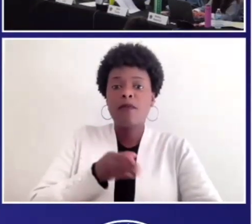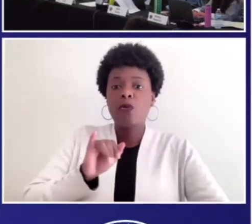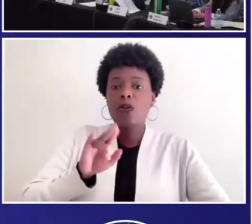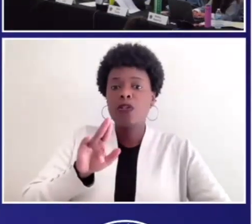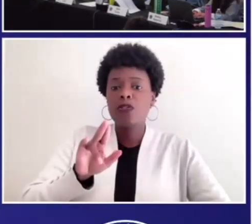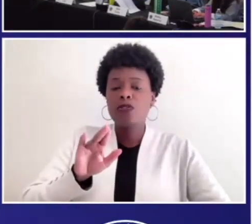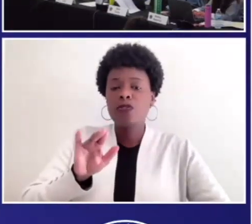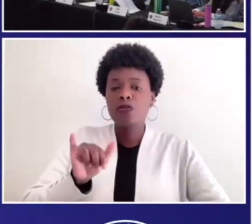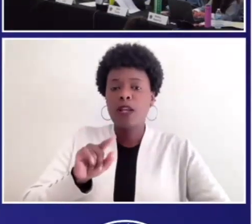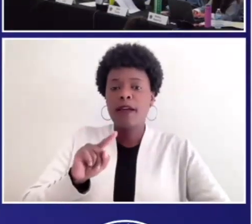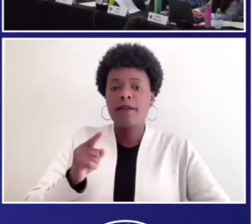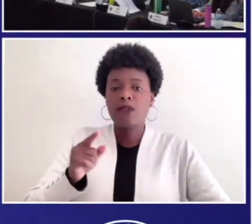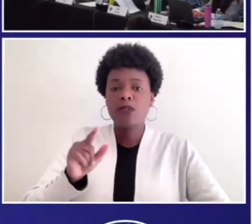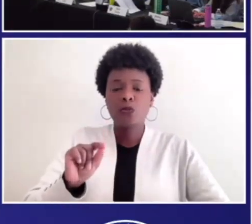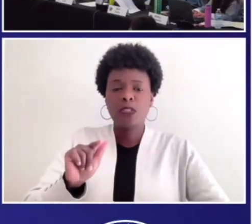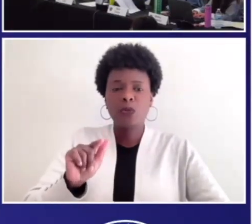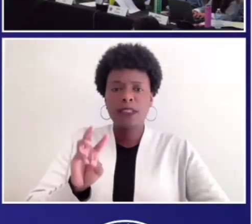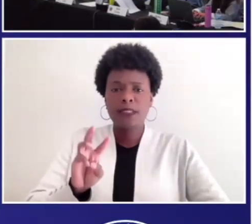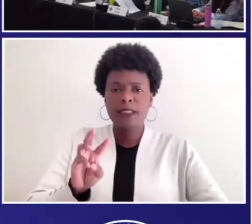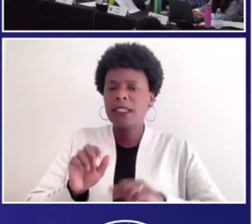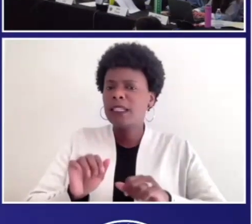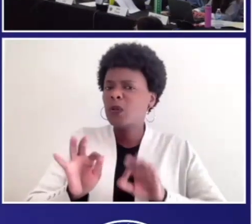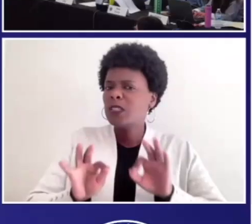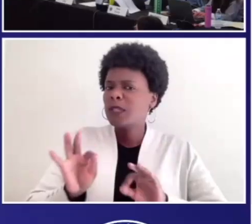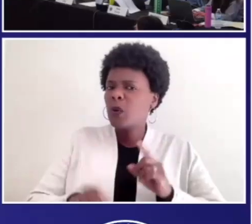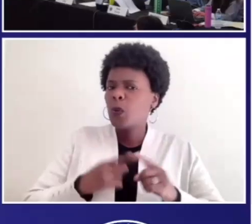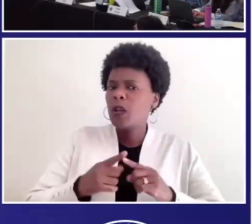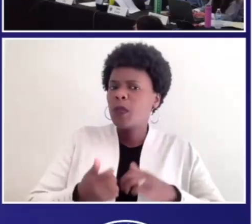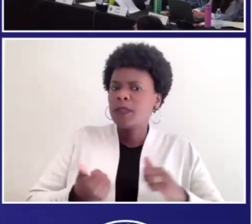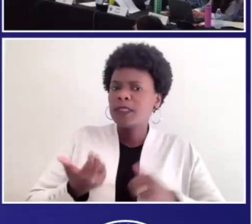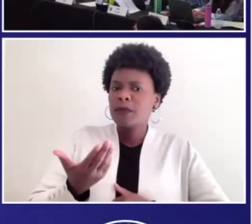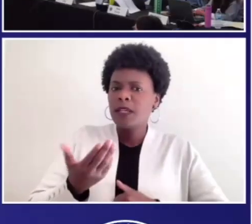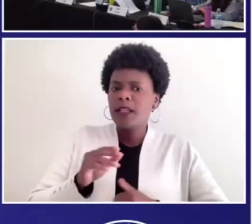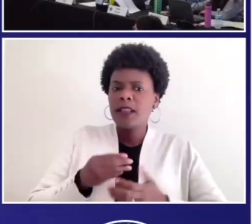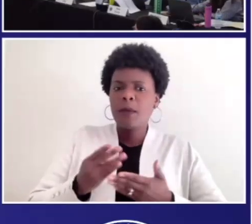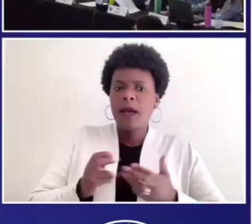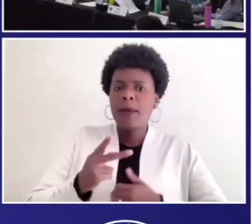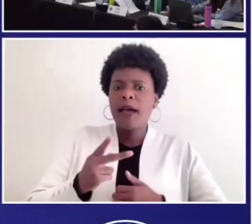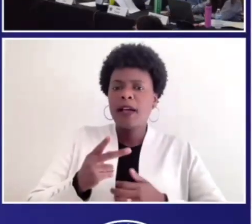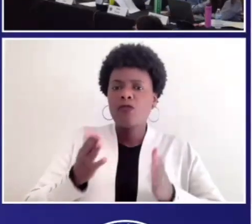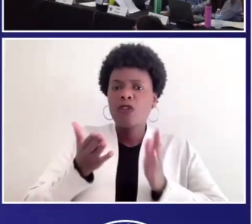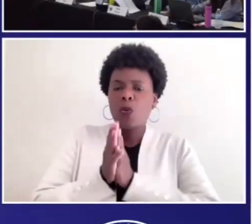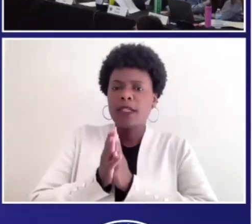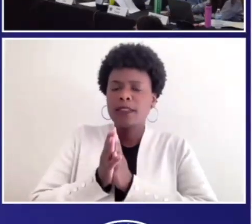Could you speak to the timing of when they would submit a buyback request in general? Does that need to be done close or after